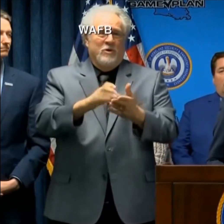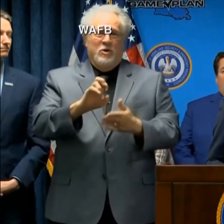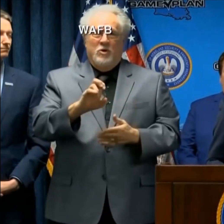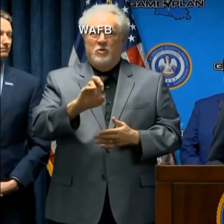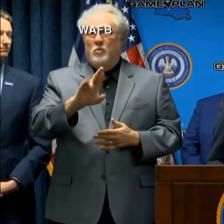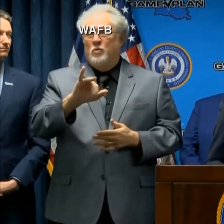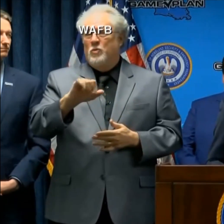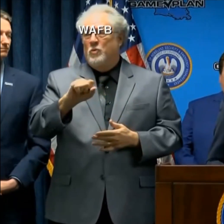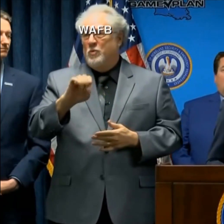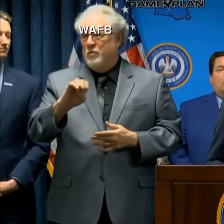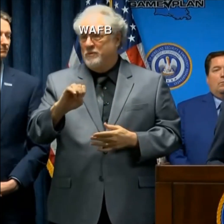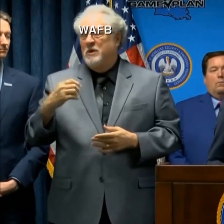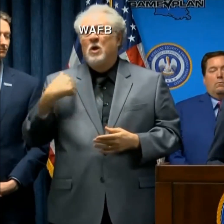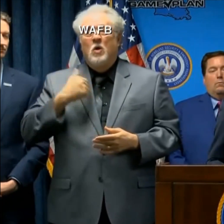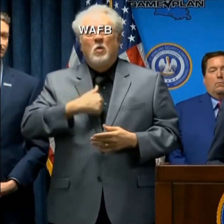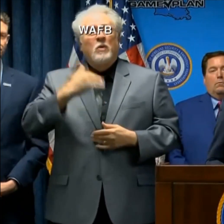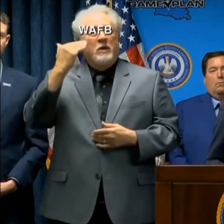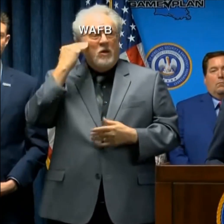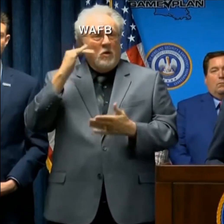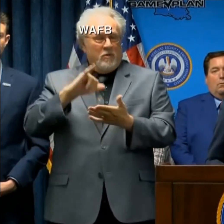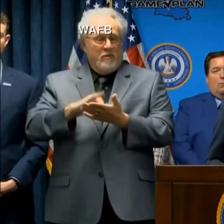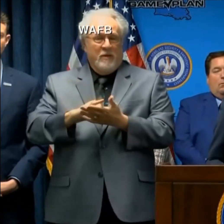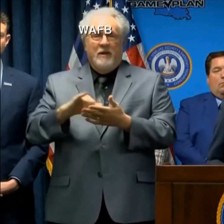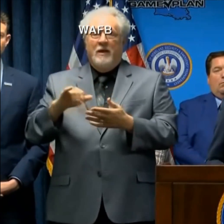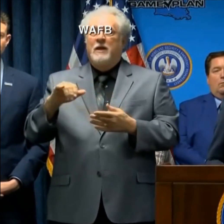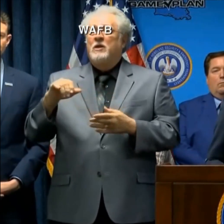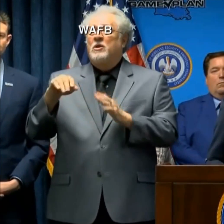know that you are all aware that Lambeth house in New Orleans putting out a